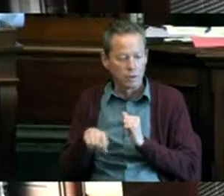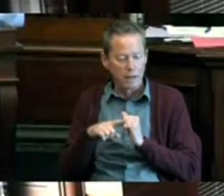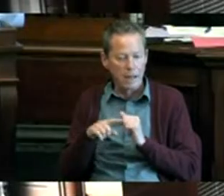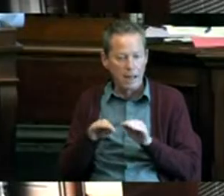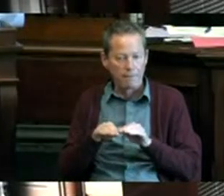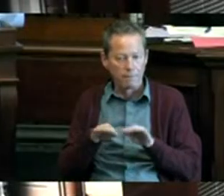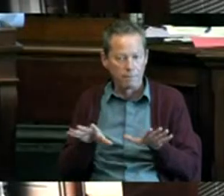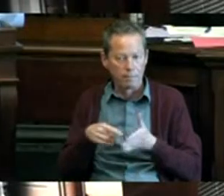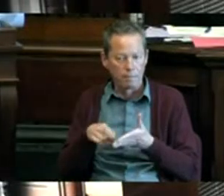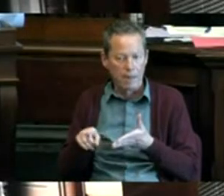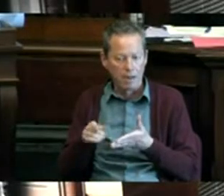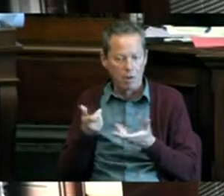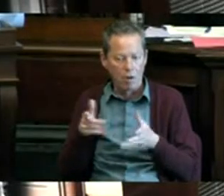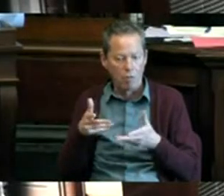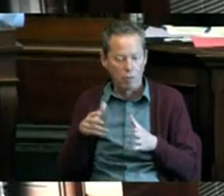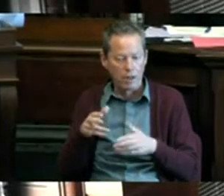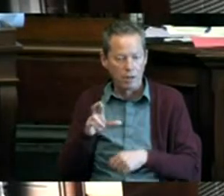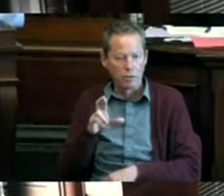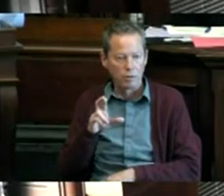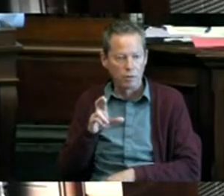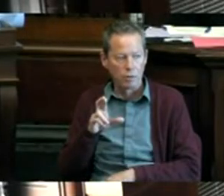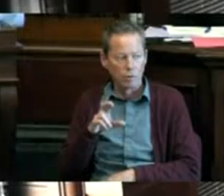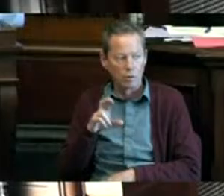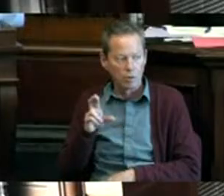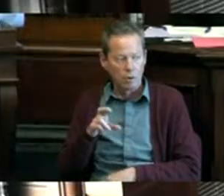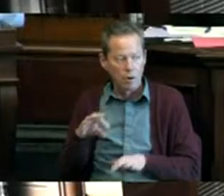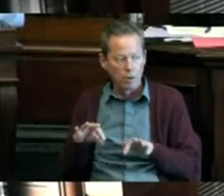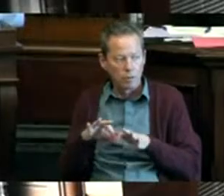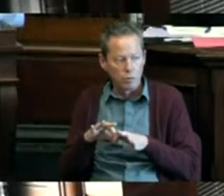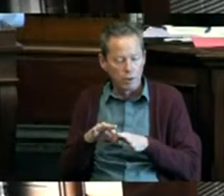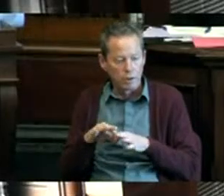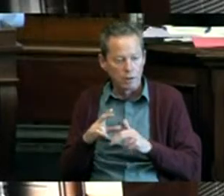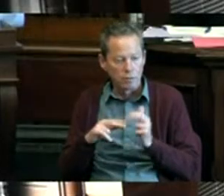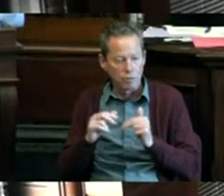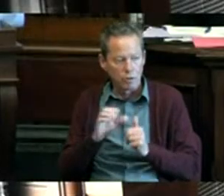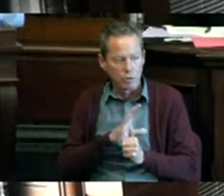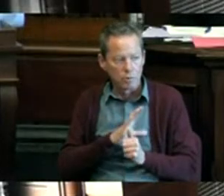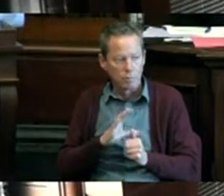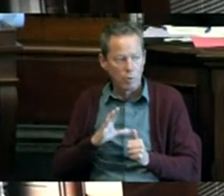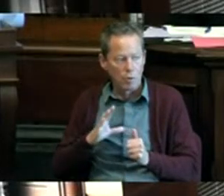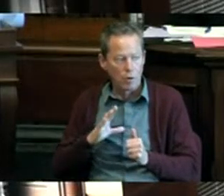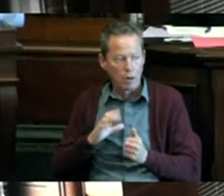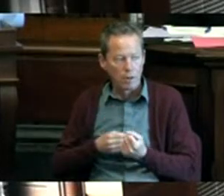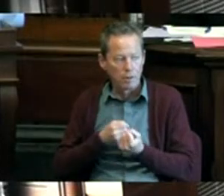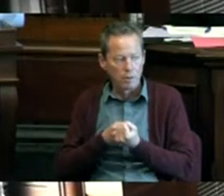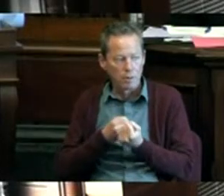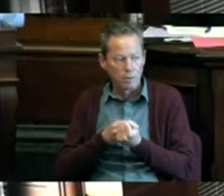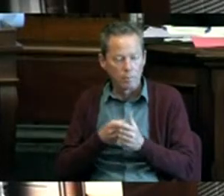$14,000,635, $35,000 dollars, which they have dispersed